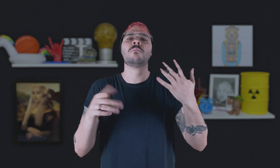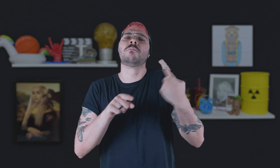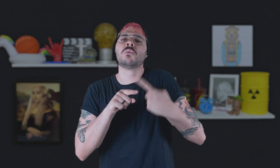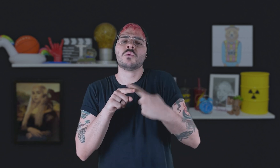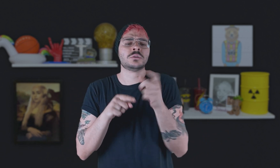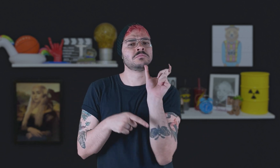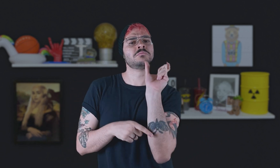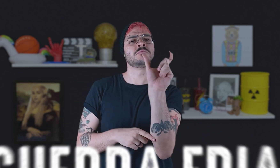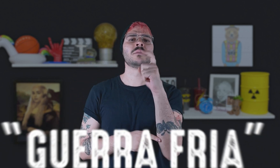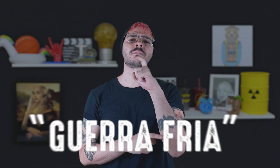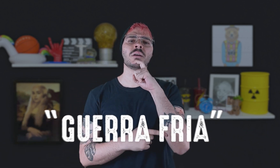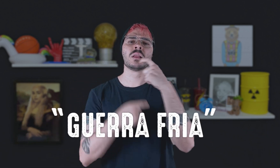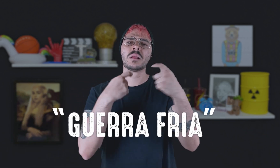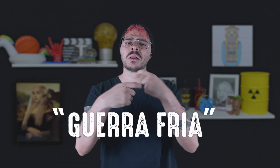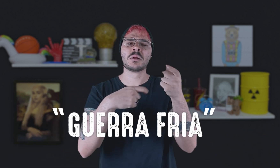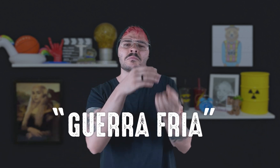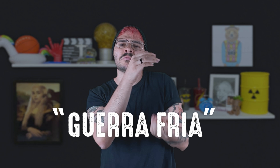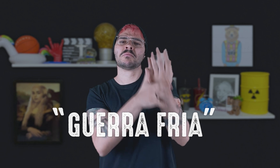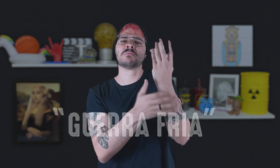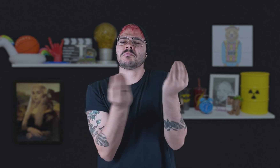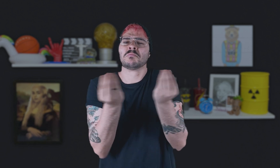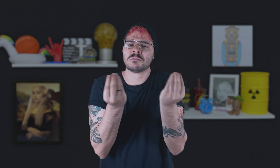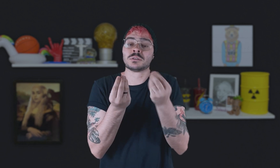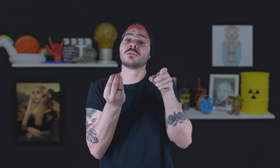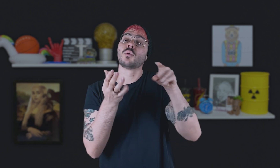Well, the Cold War got its name